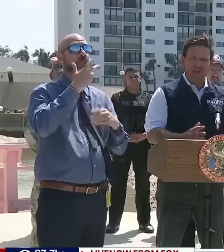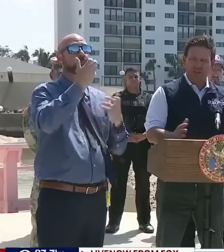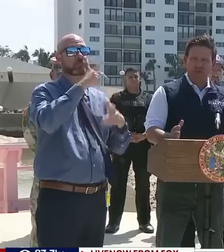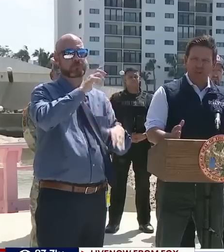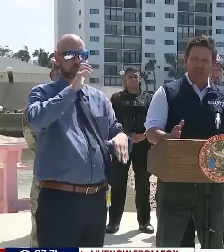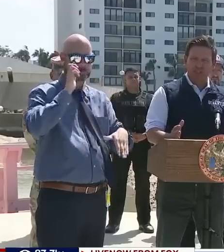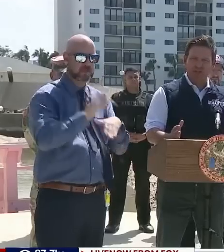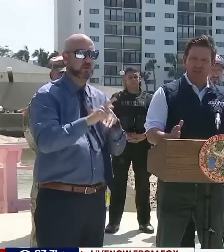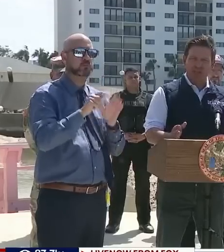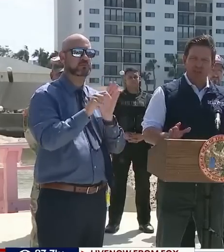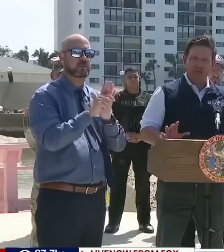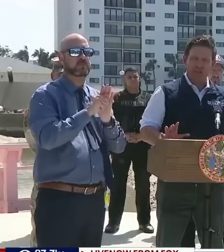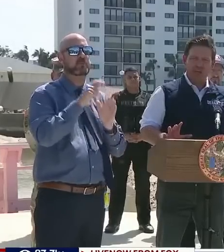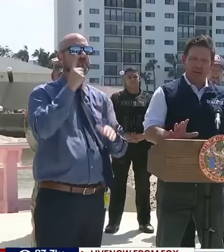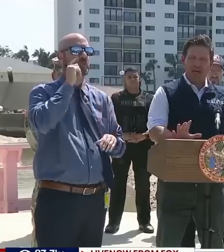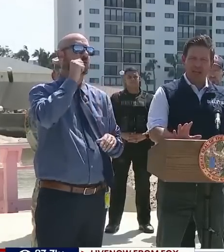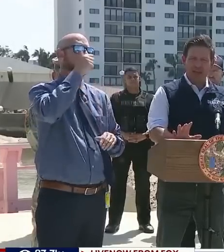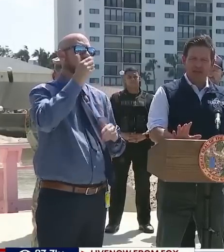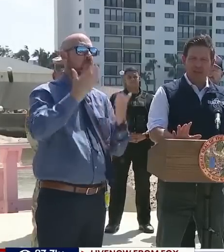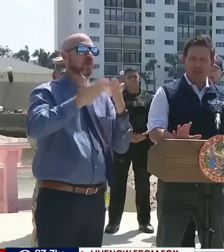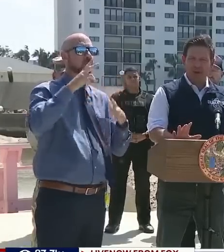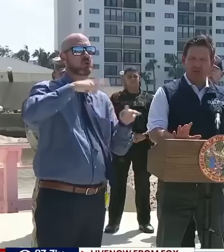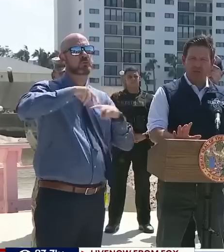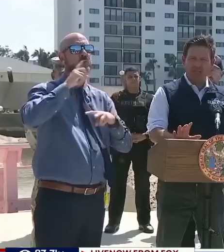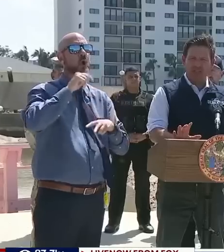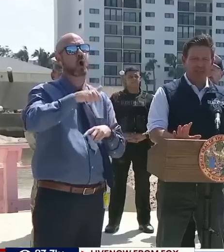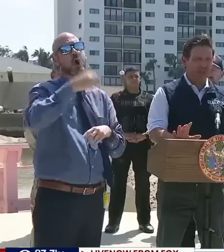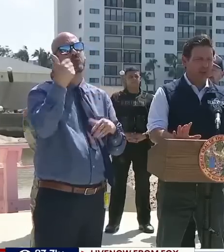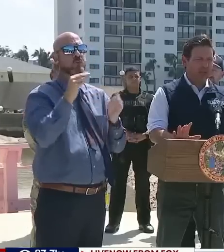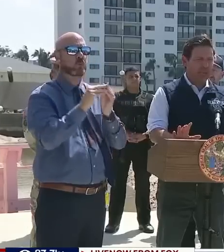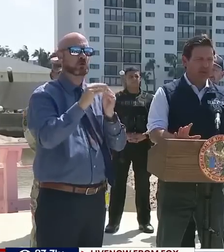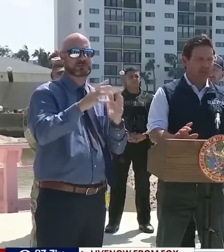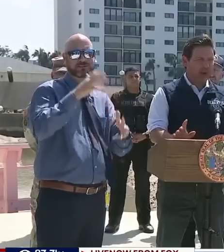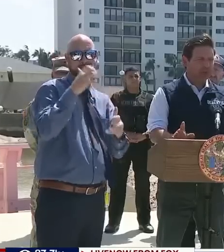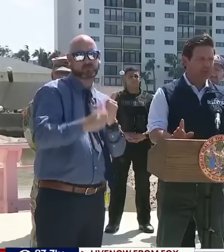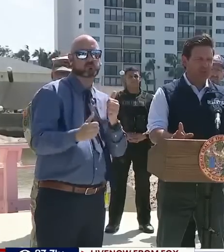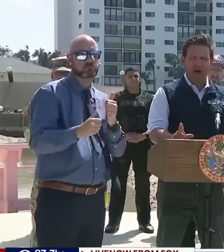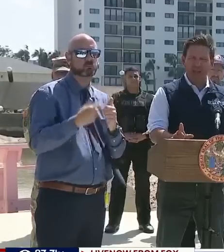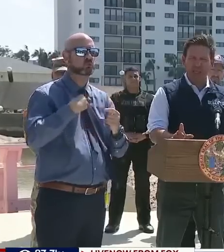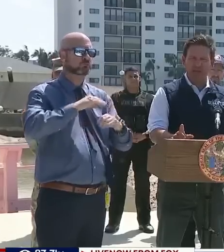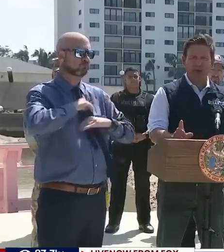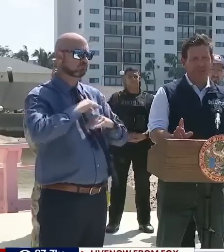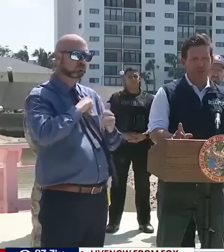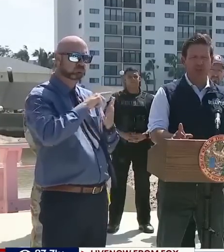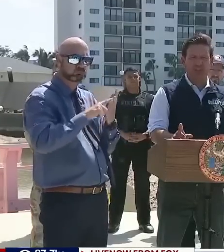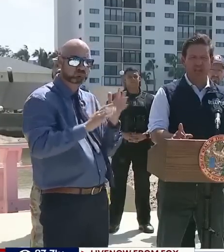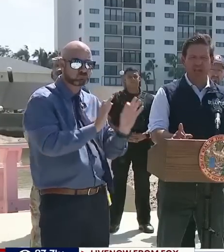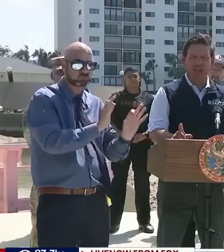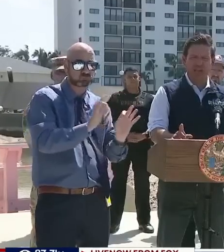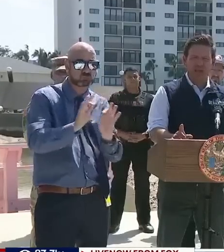minimum and Taylor County, and then we're going to be back in the Tampa Bay Region tomorrow. Most likely survey additional